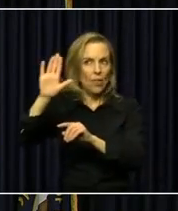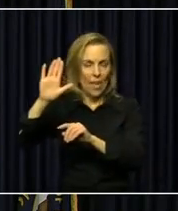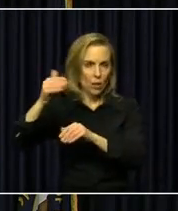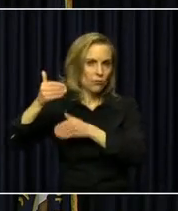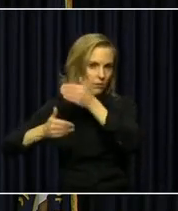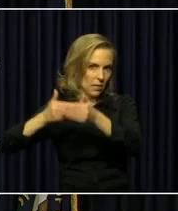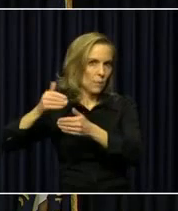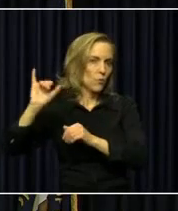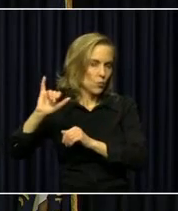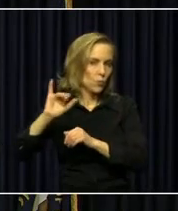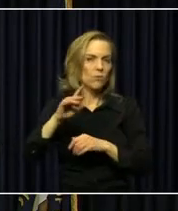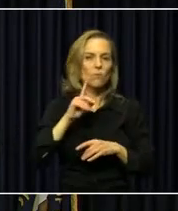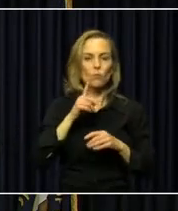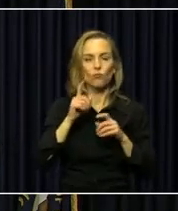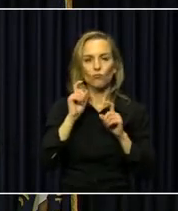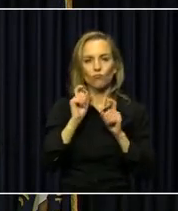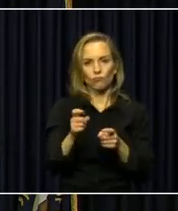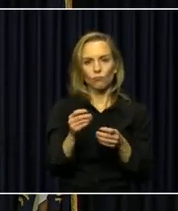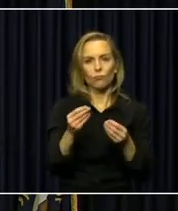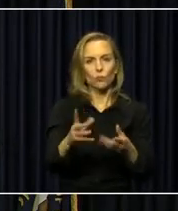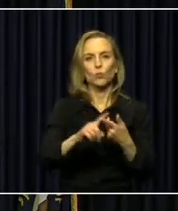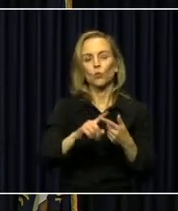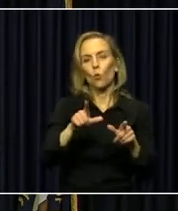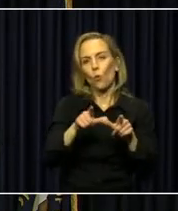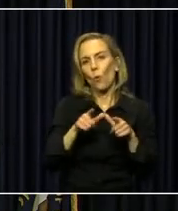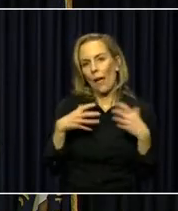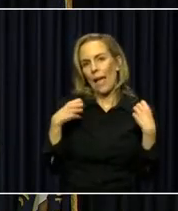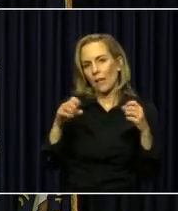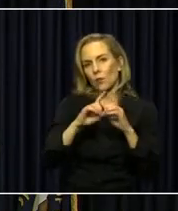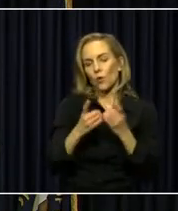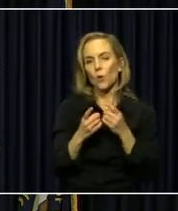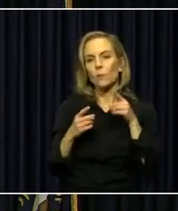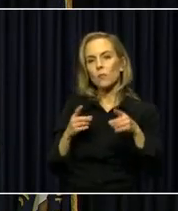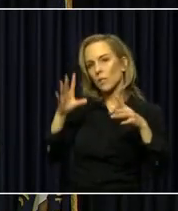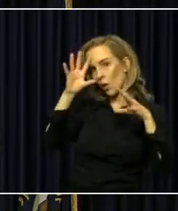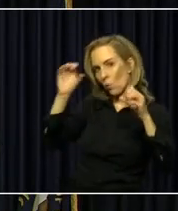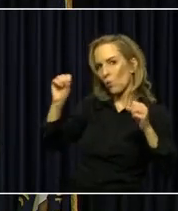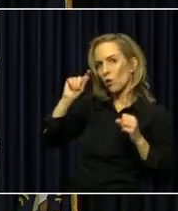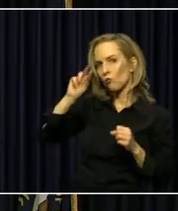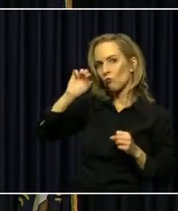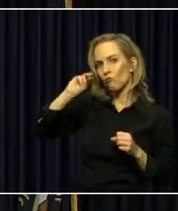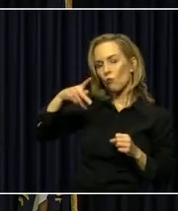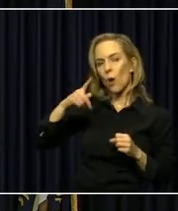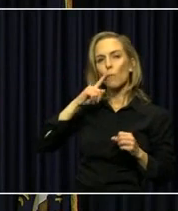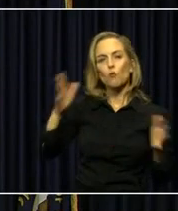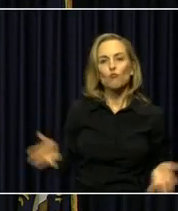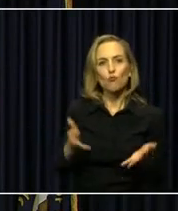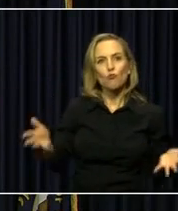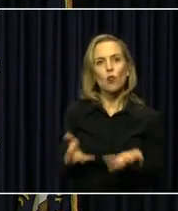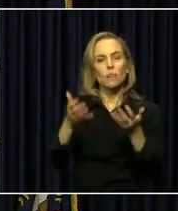NECESSARILY THINK IT'S POLITICS, MAYBE IT'S RHETORIC, MAYBE IT'S THE NEED ON CABLE NEWS TO FILL